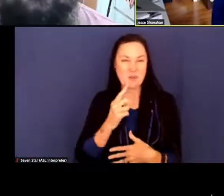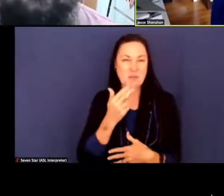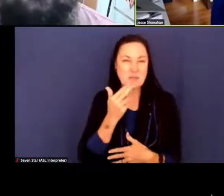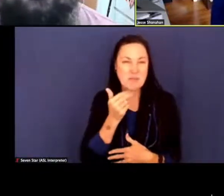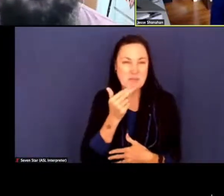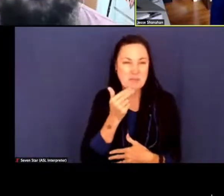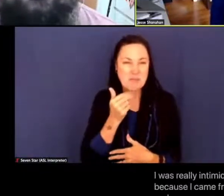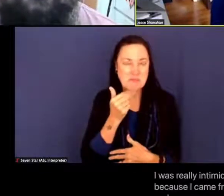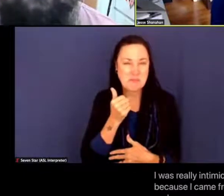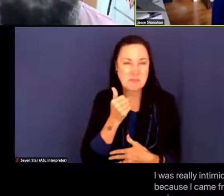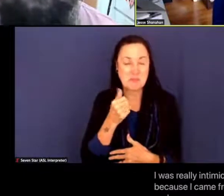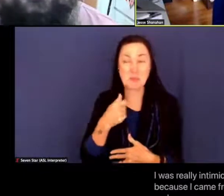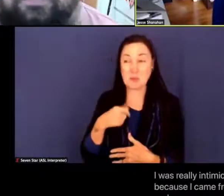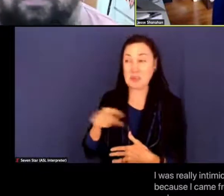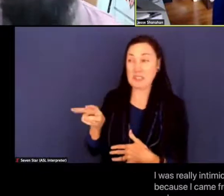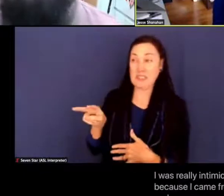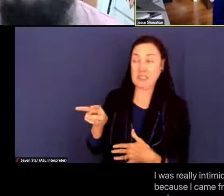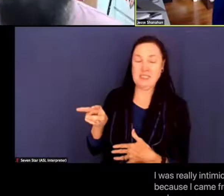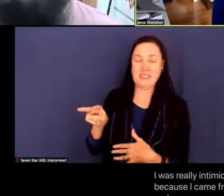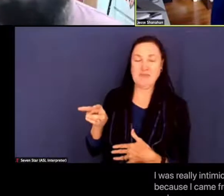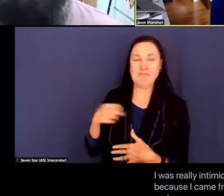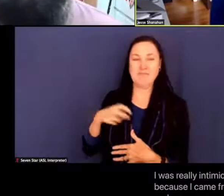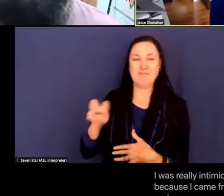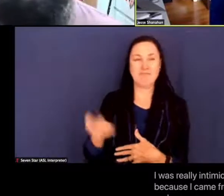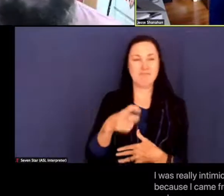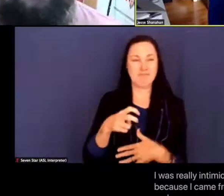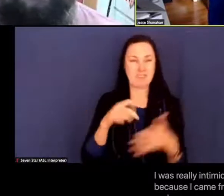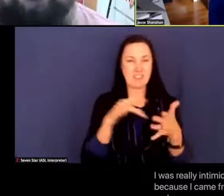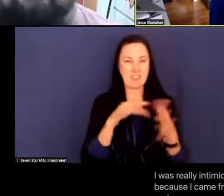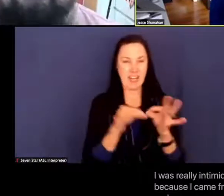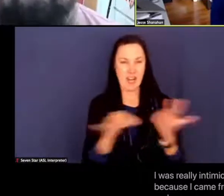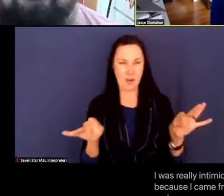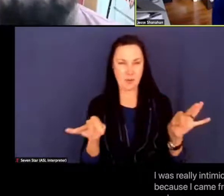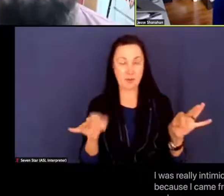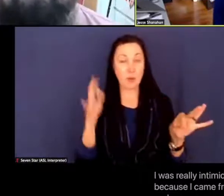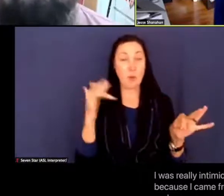to studying language because the department size was a lot smaller at the University where I was,